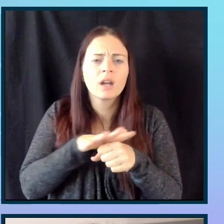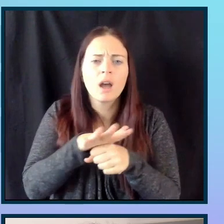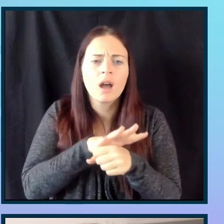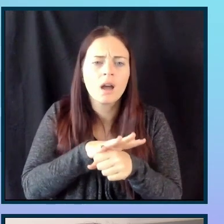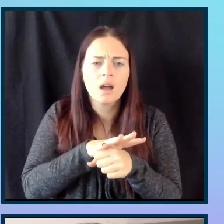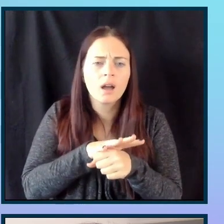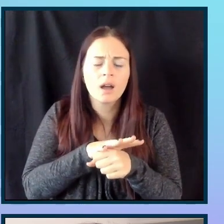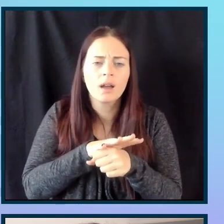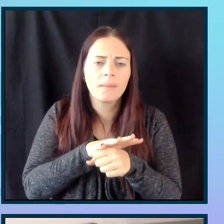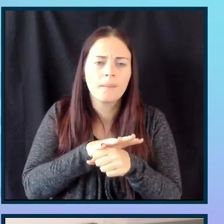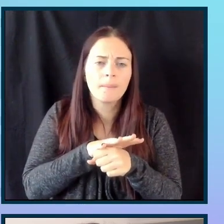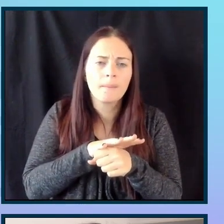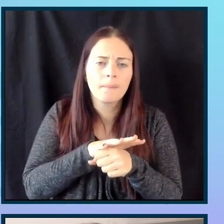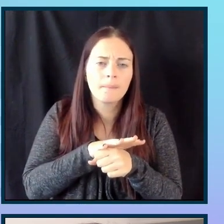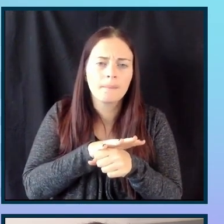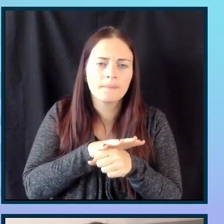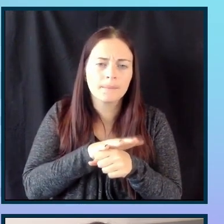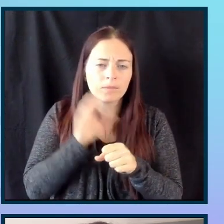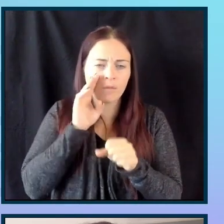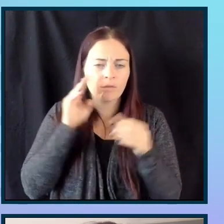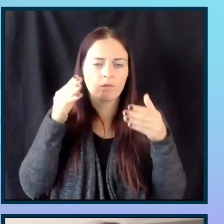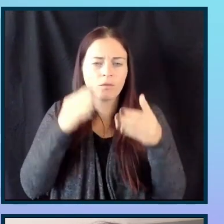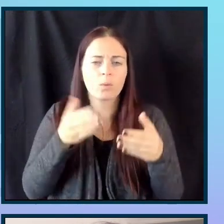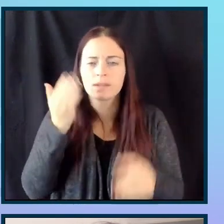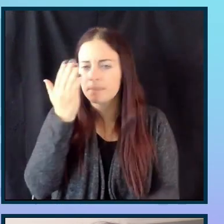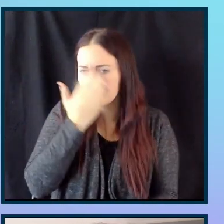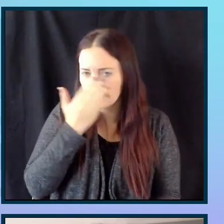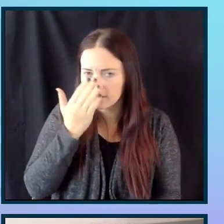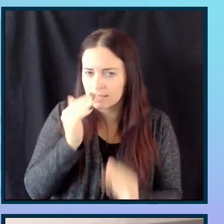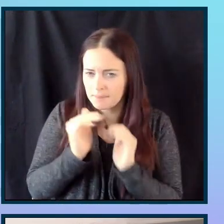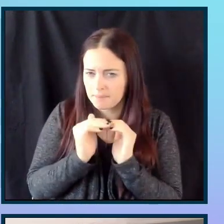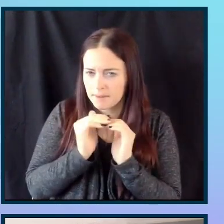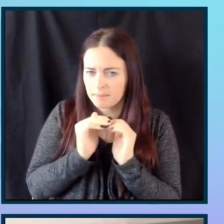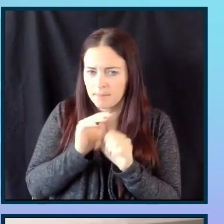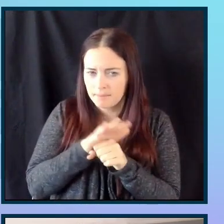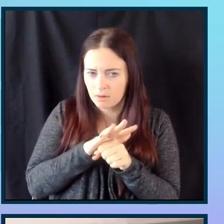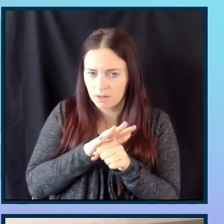So we want the focus indicator of a control